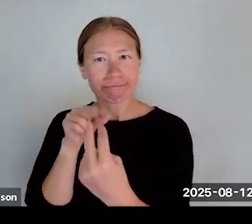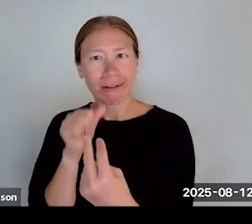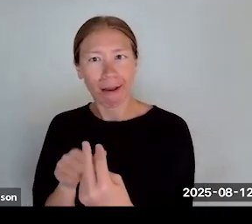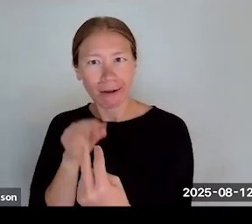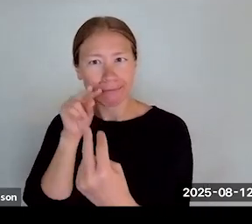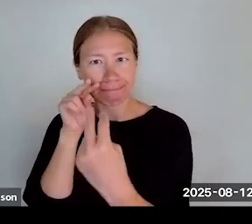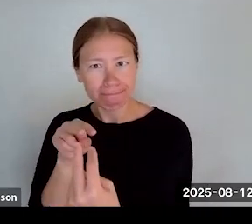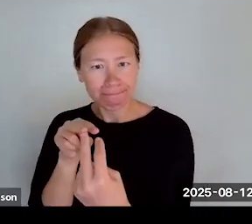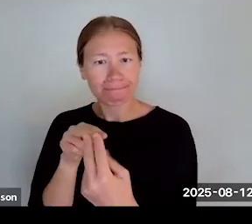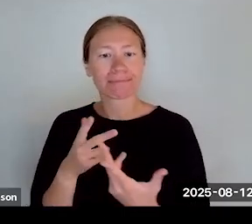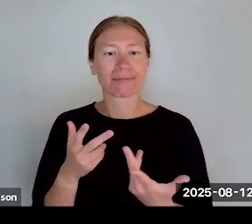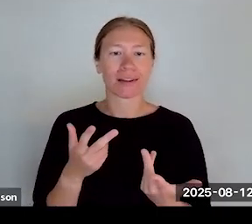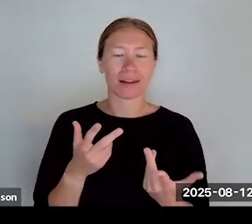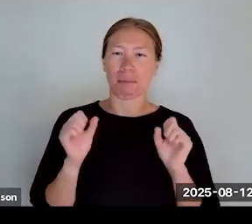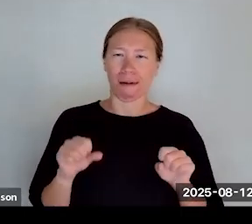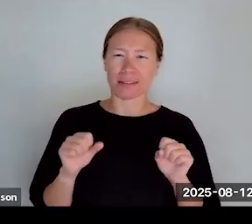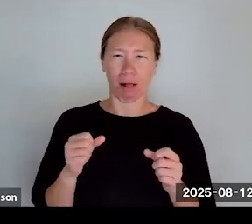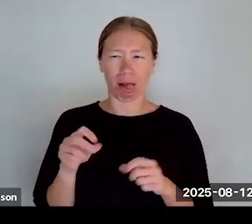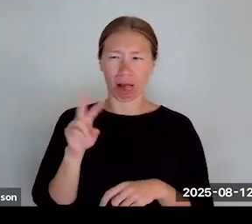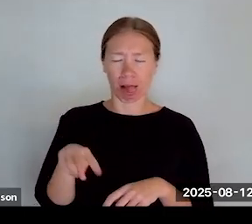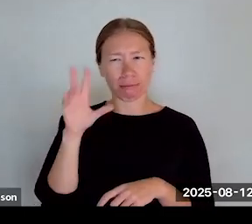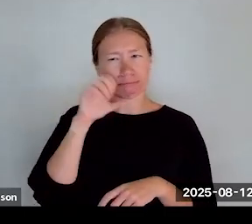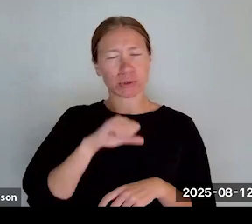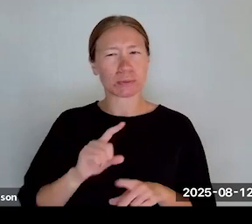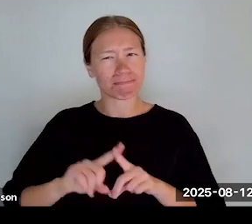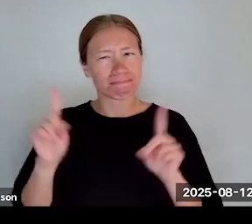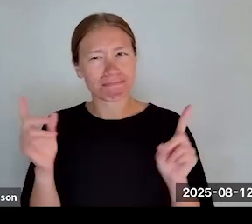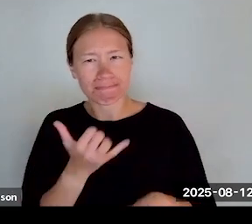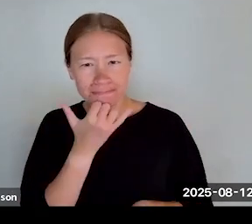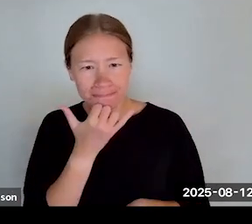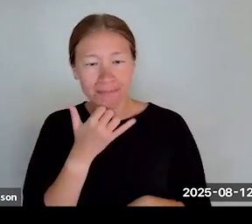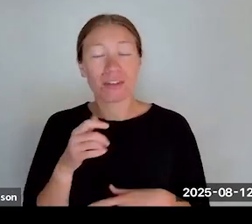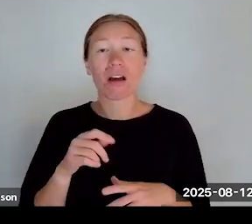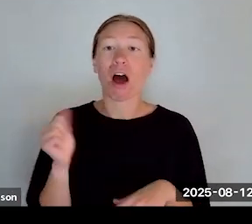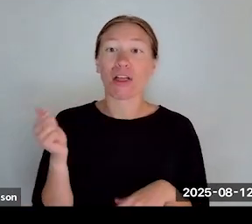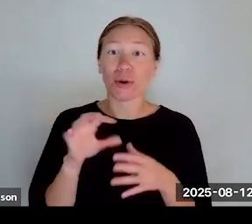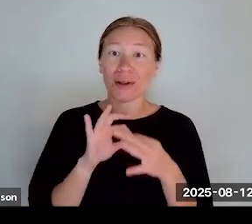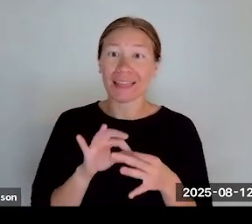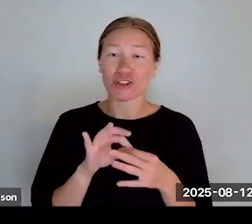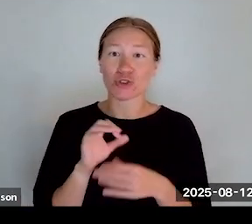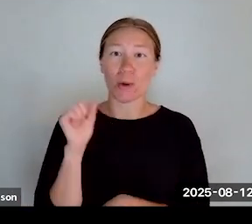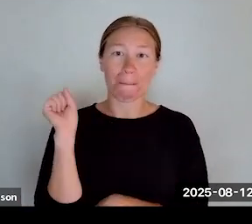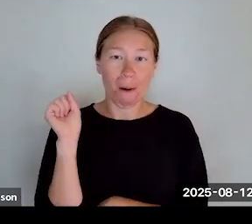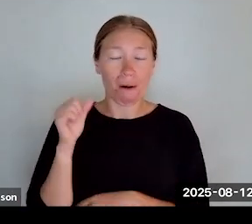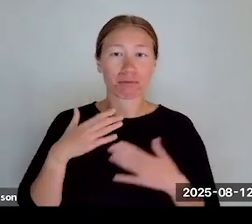regarding posture and movement. It's sometimes assumed that someone who is fidgeting, moving frequently, or doodling